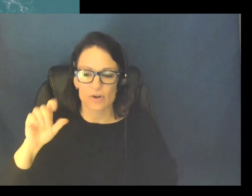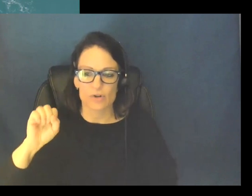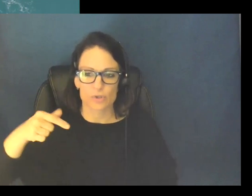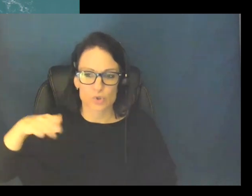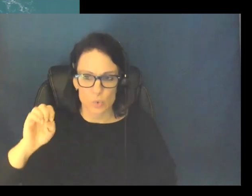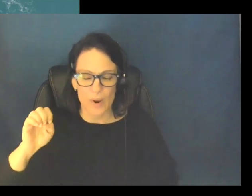So, uhm, so I would just make a plea to really consider light pollution and dark sky legislation and making that part of this overall program. Thank you.